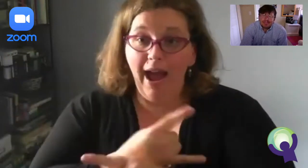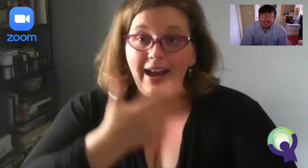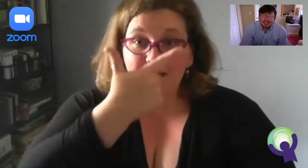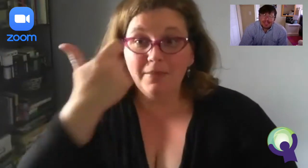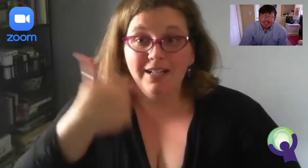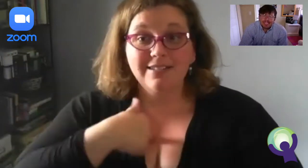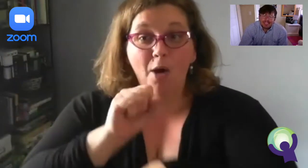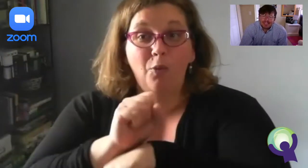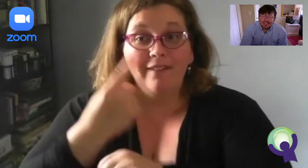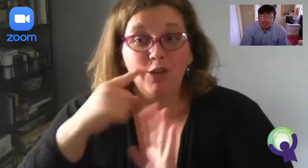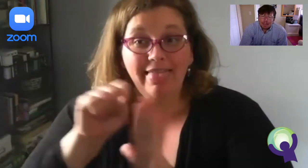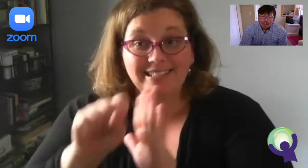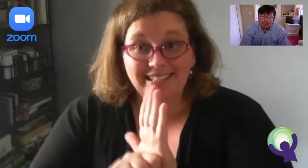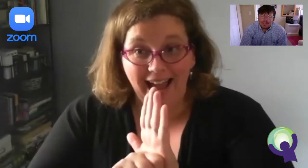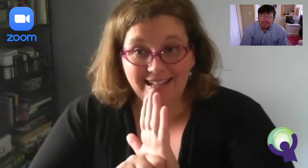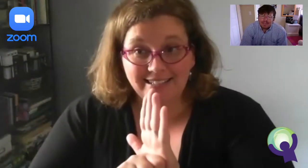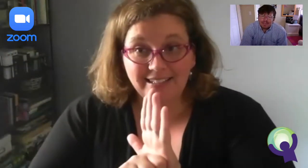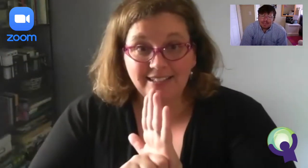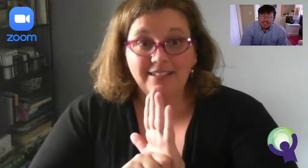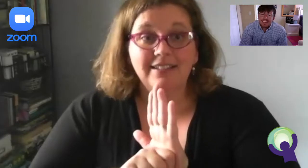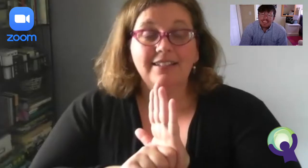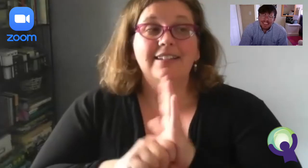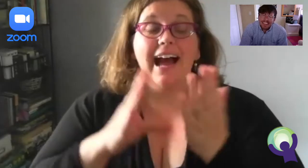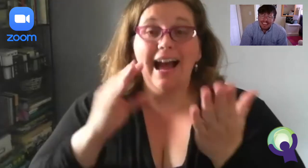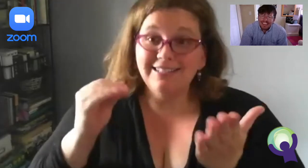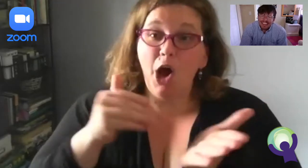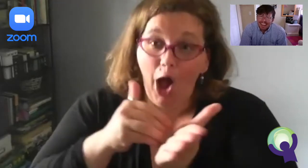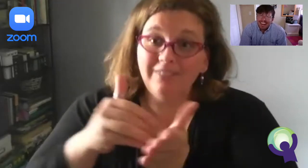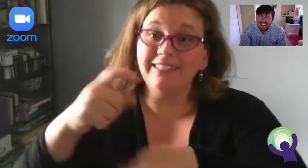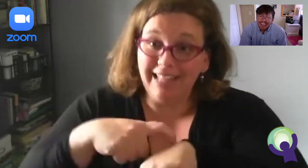type of things and I think that's ironic because I work for the state